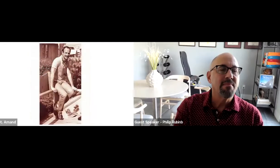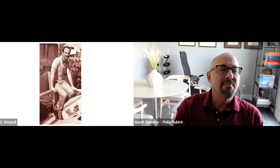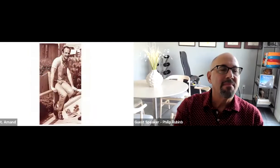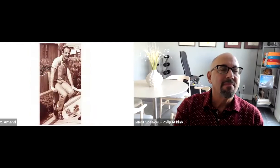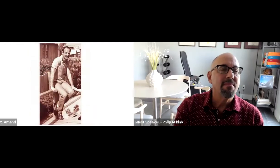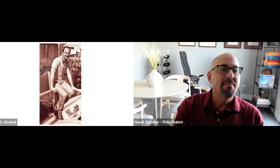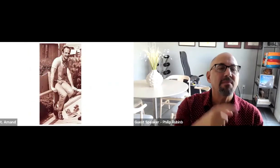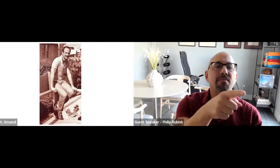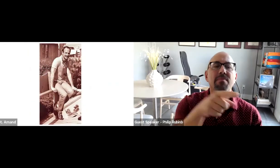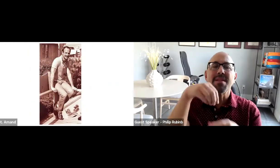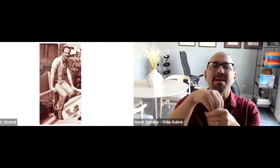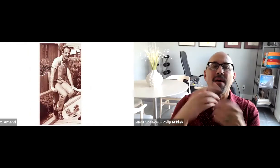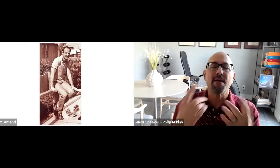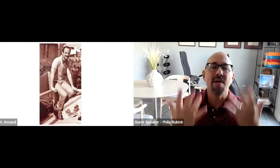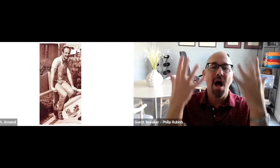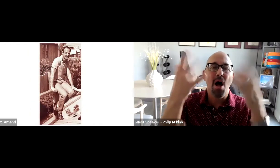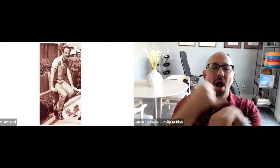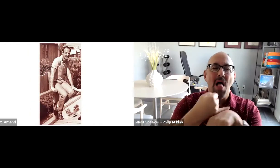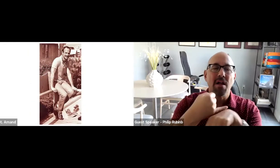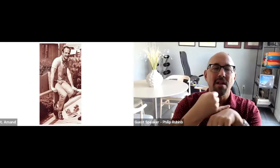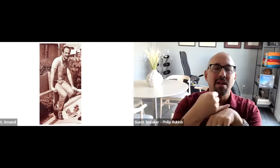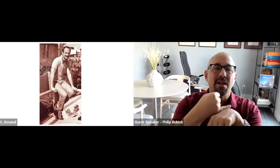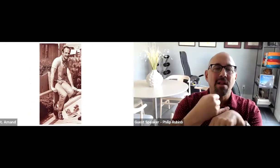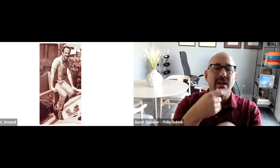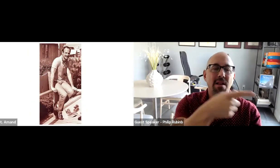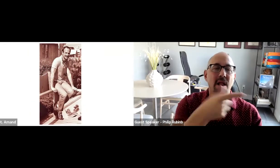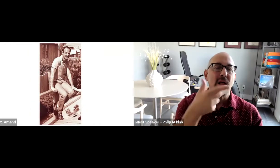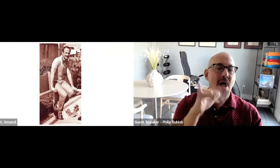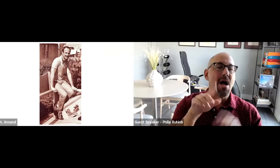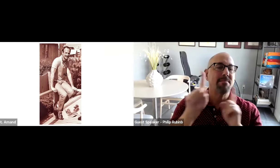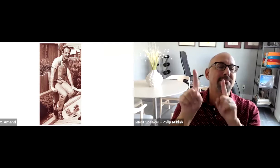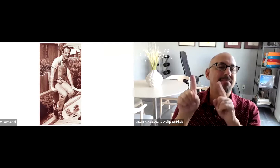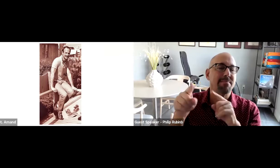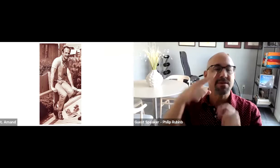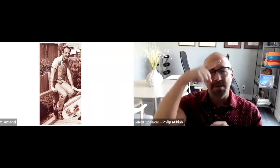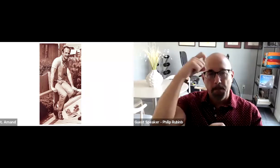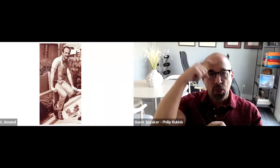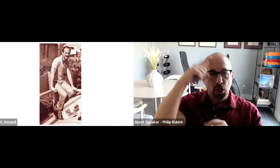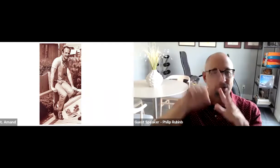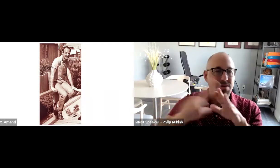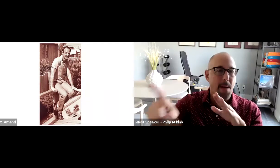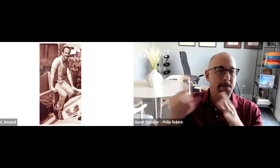He and Guy, they were really good friends at the time. And that's Guy in Fire Island.